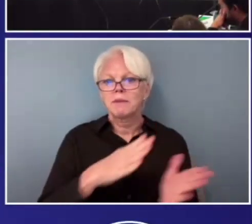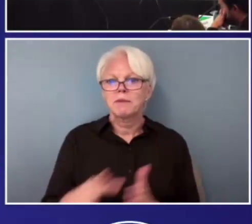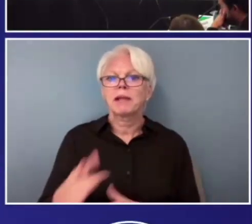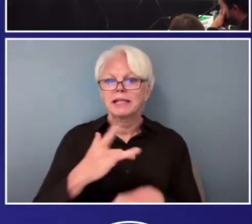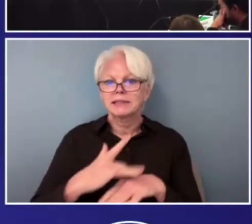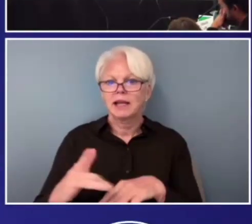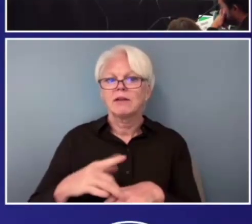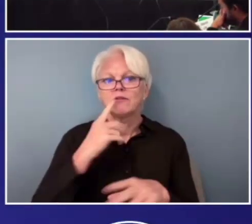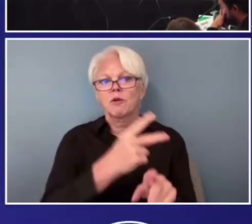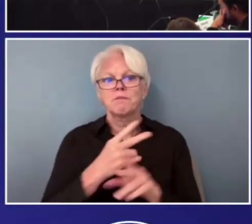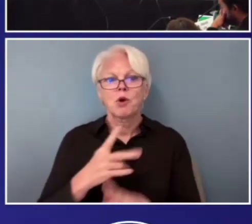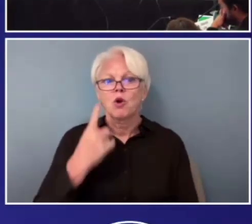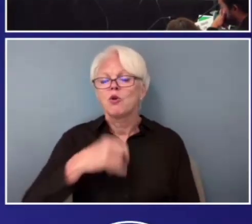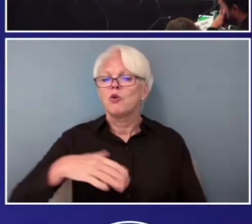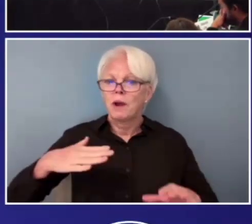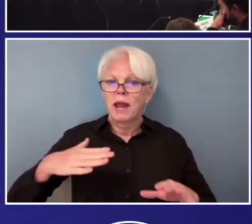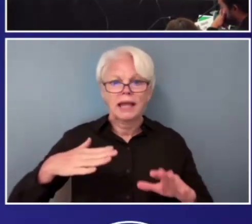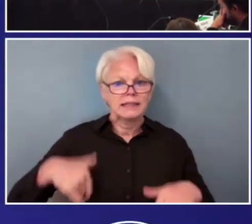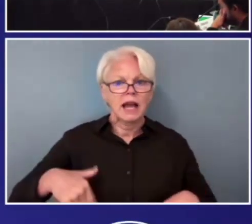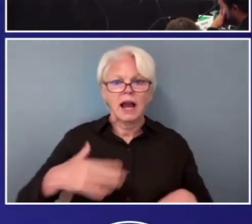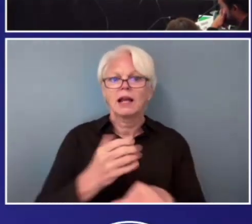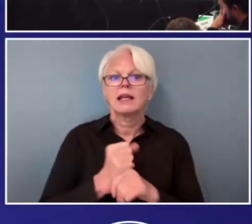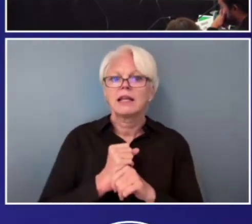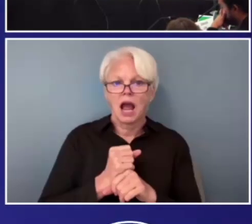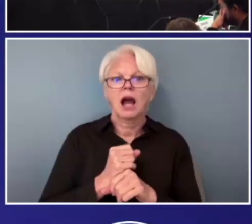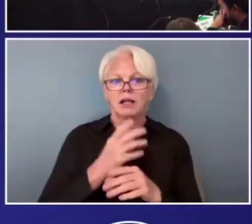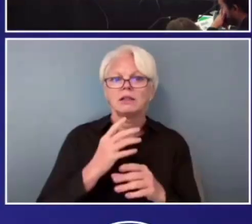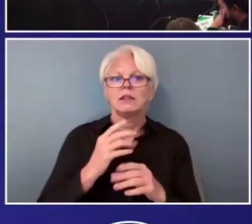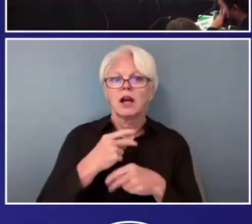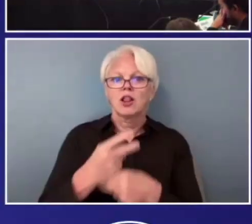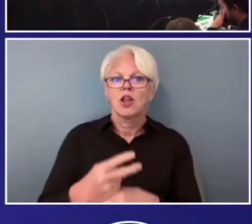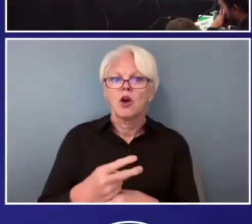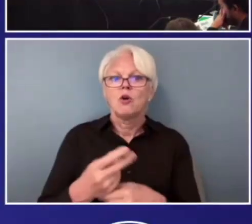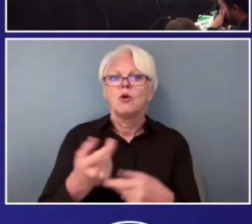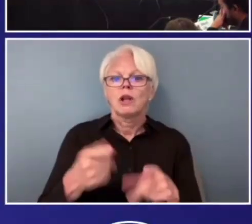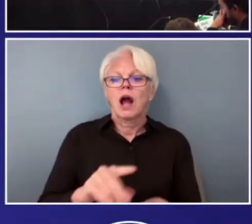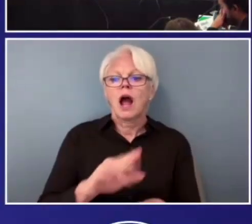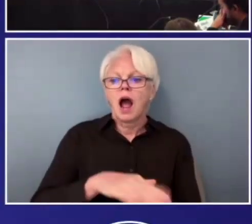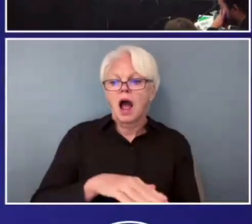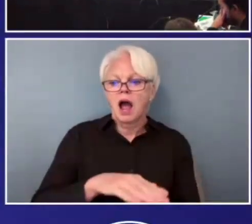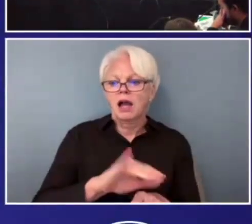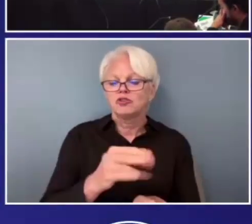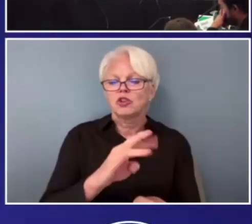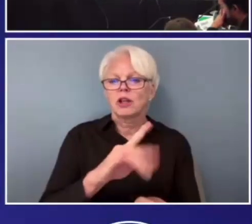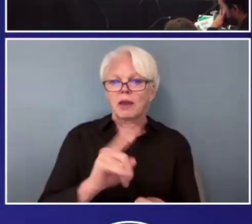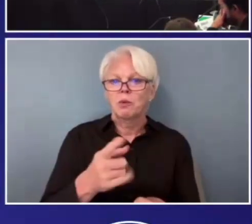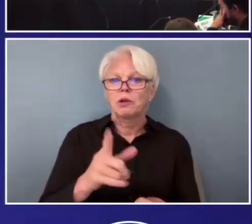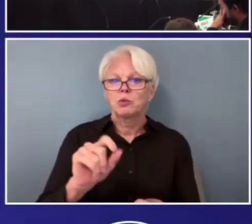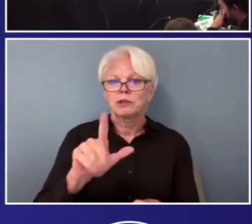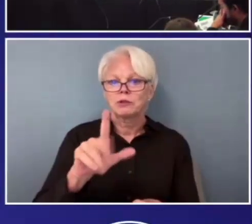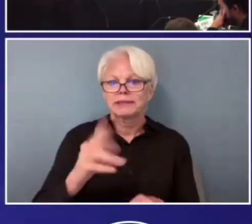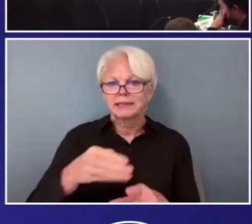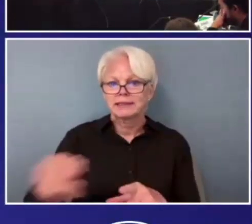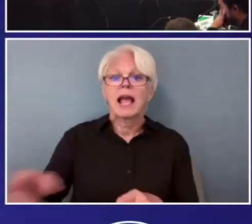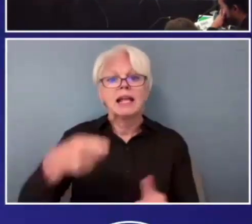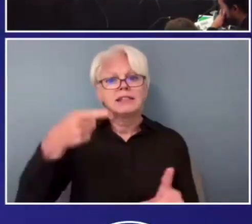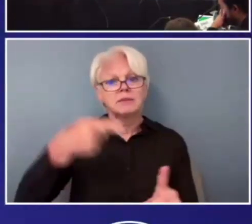had not received a loan made on or after July 1, 2026, and it explicitly lists IBR as one of the available plans.